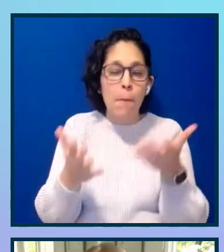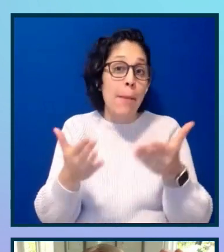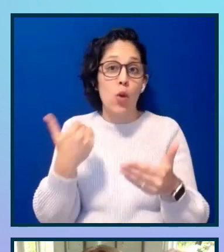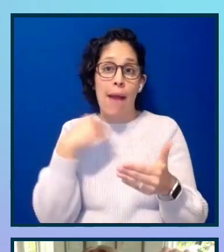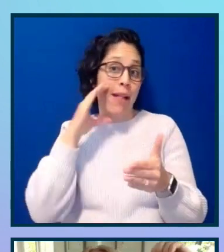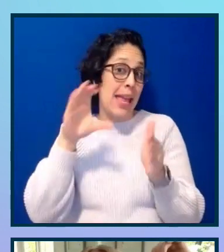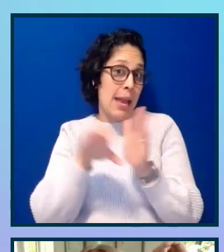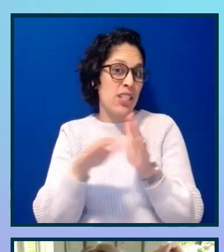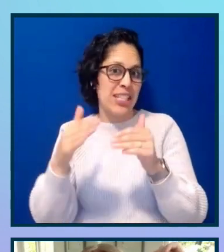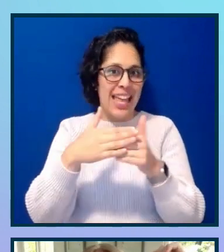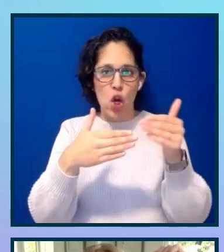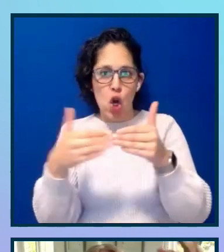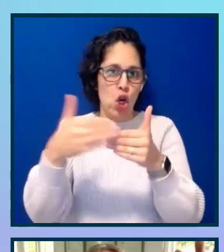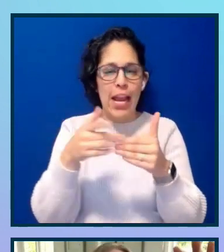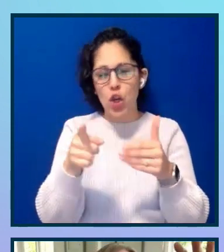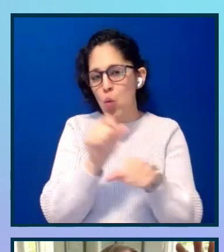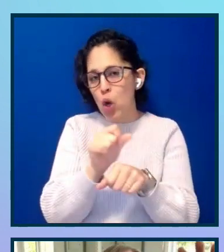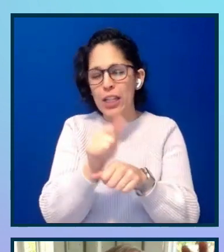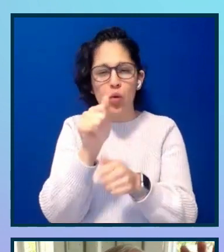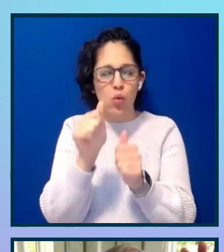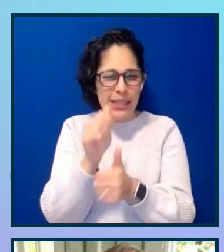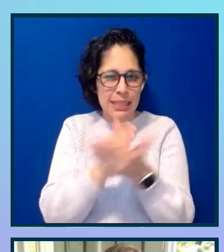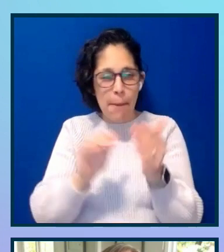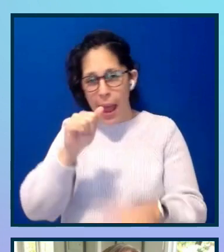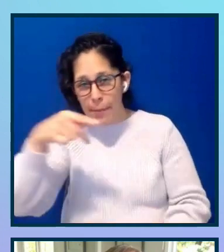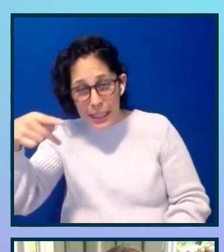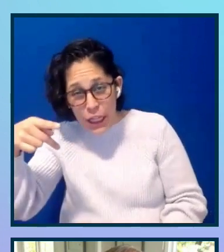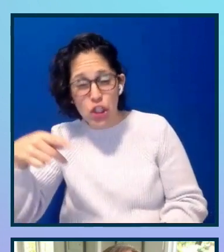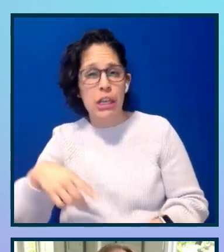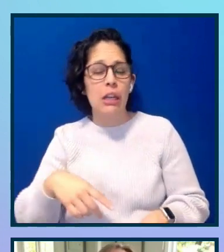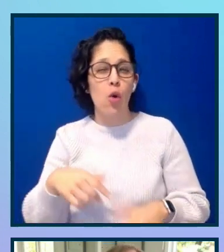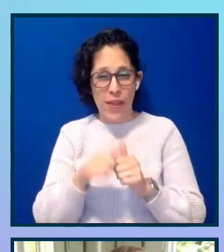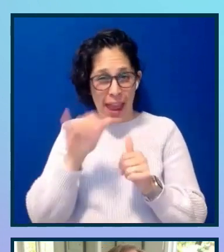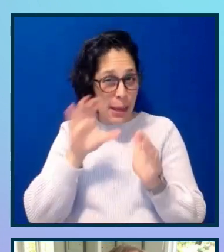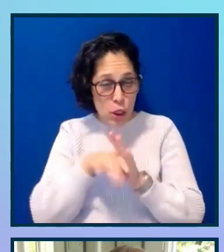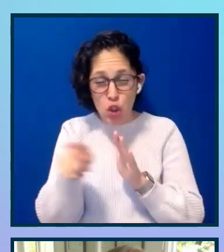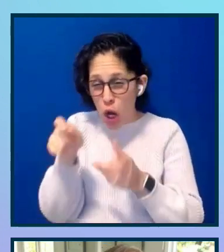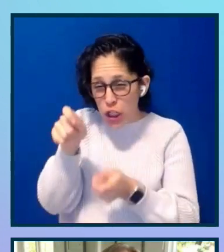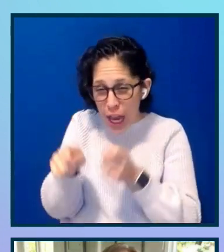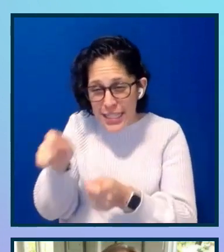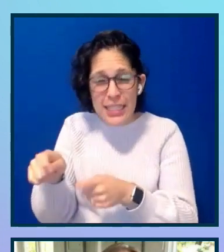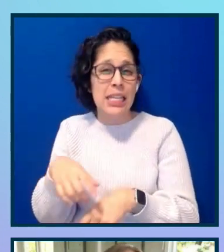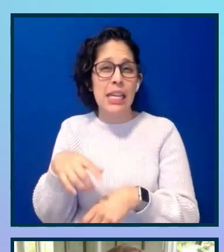and you're working in some sort of layered image application and you're adjusting the composite and adding layers